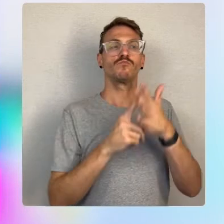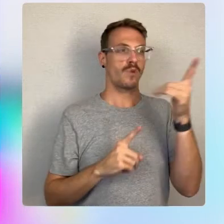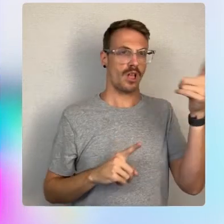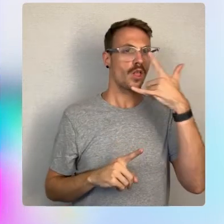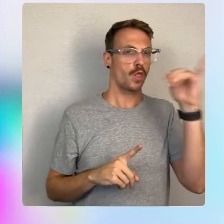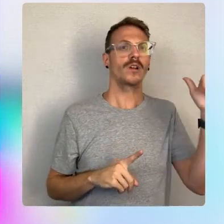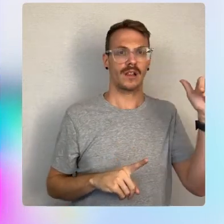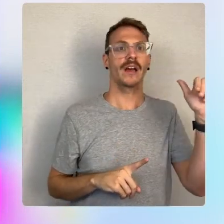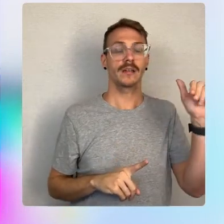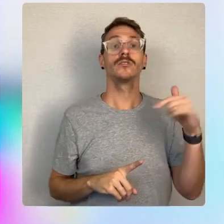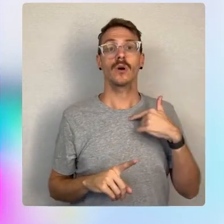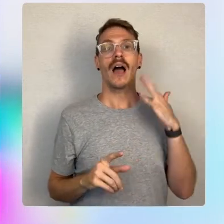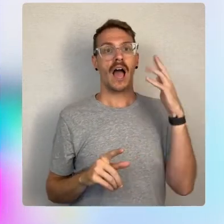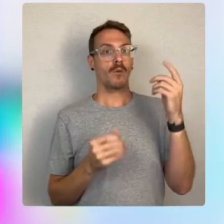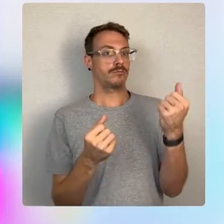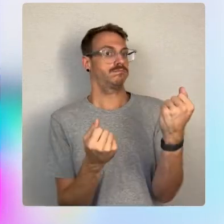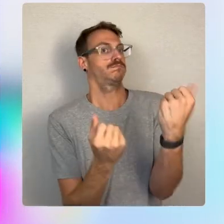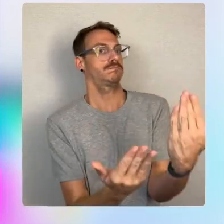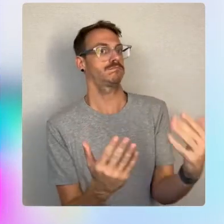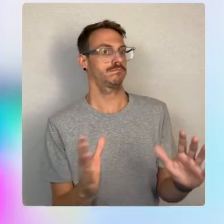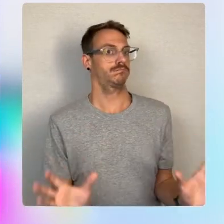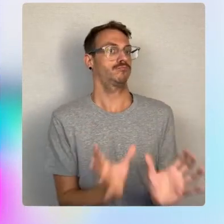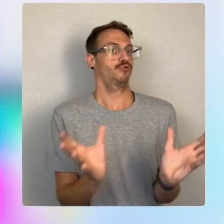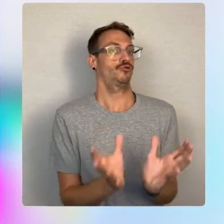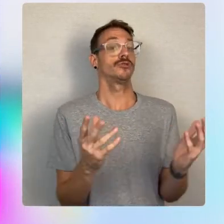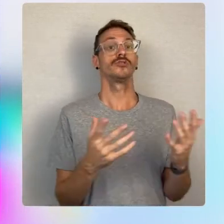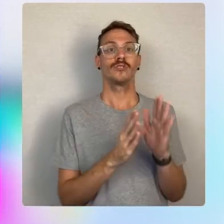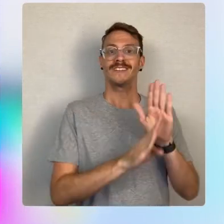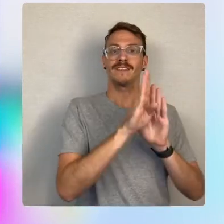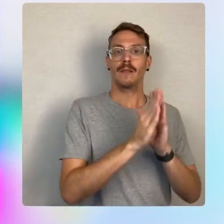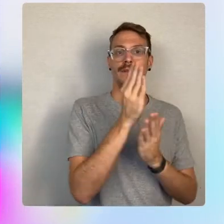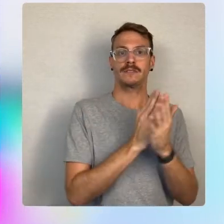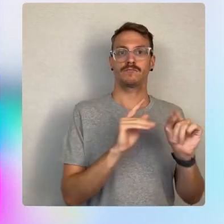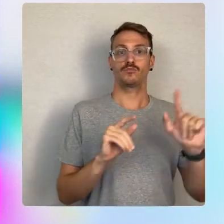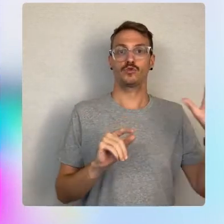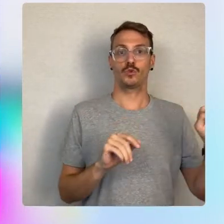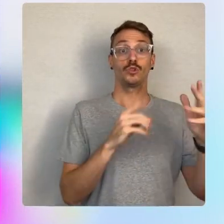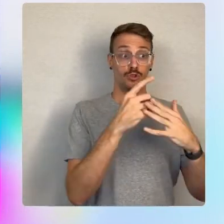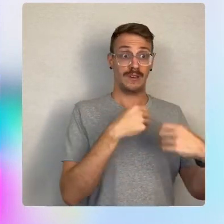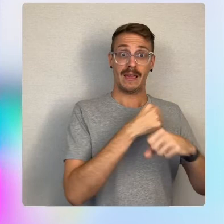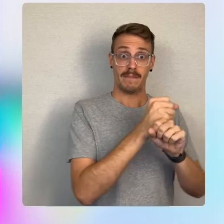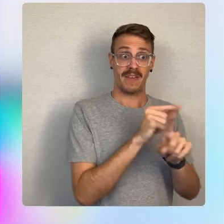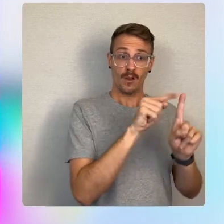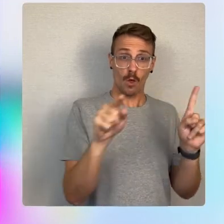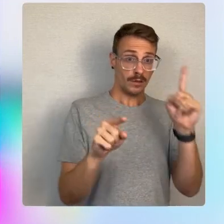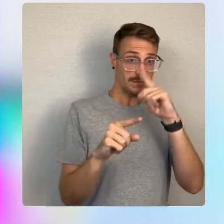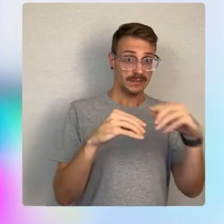So I would highly recommend kind of developing some tools so that you can create those simulations.